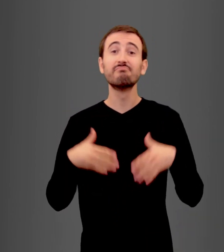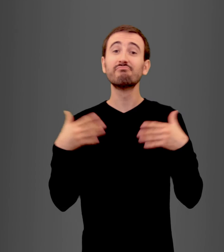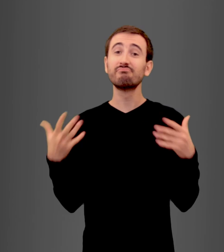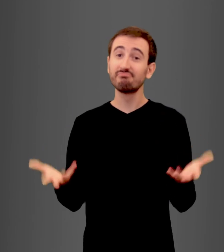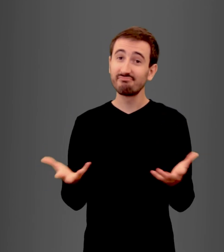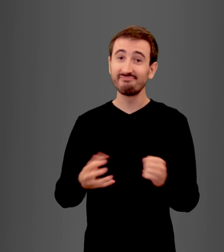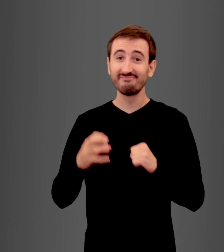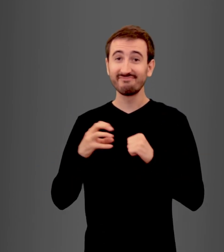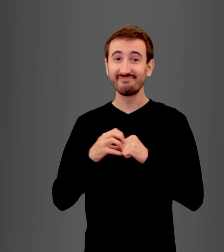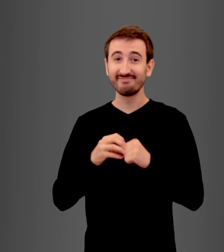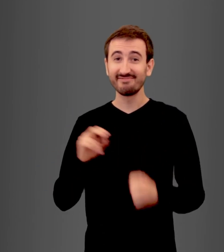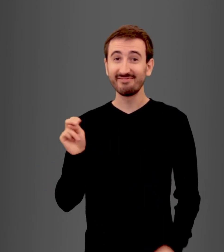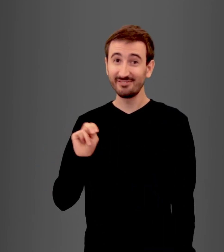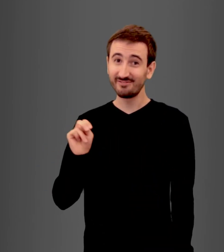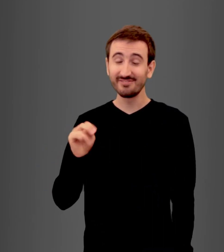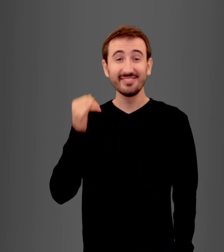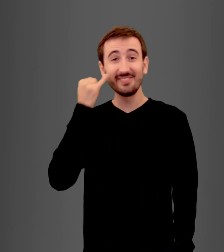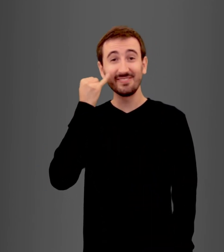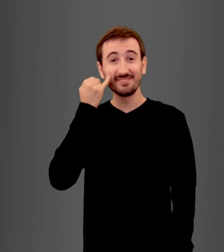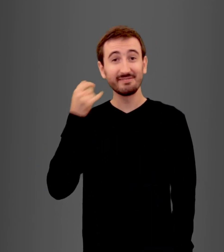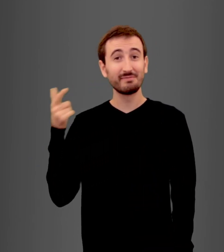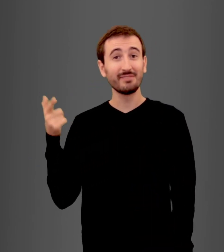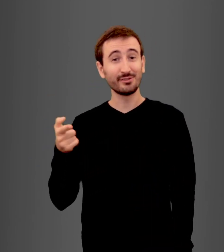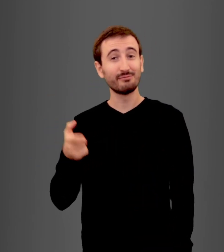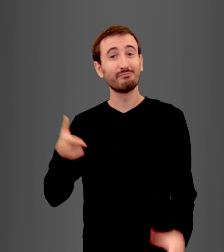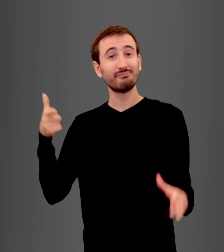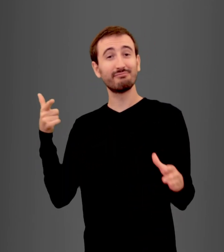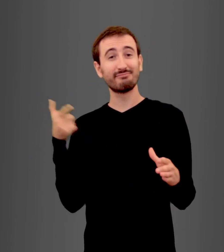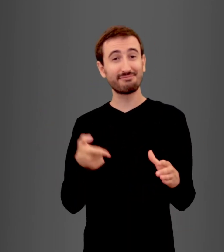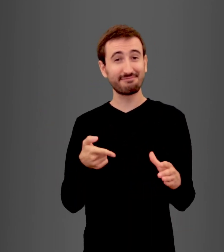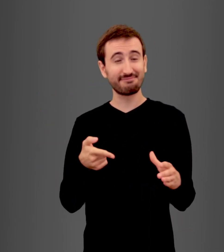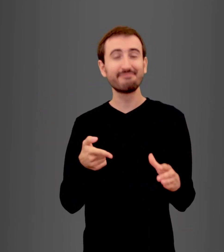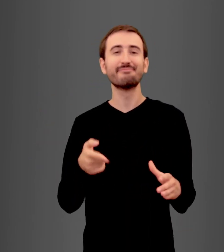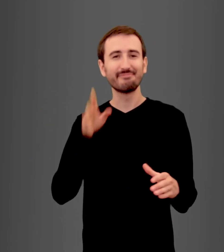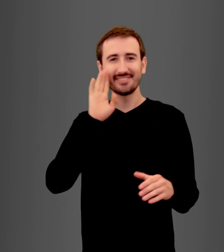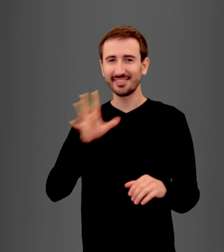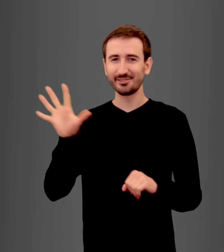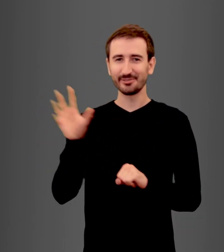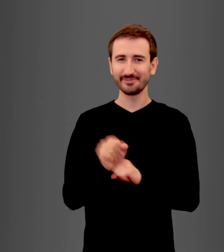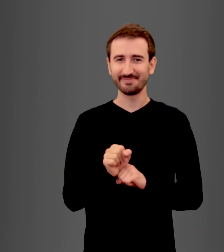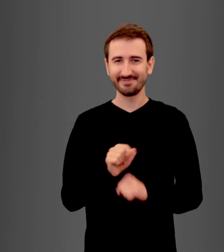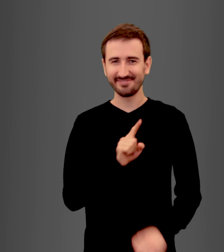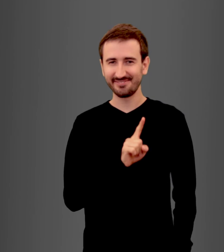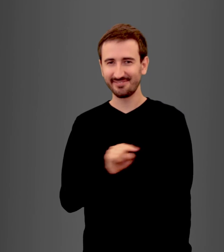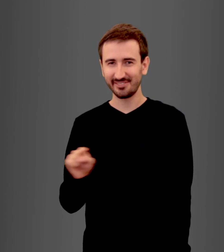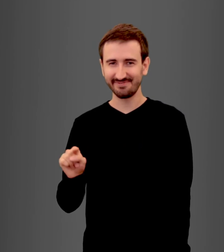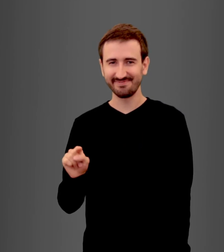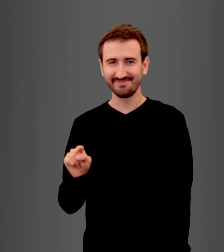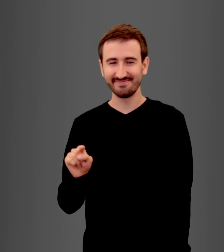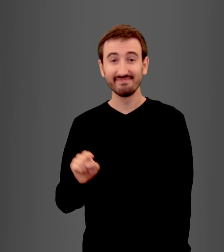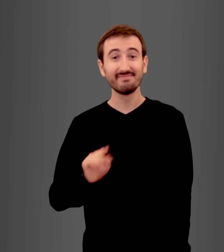So, when we shine a laser on a nitrogen-vacancy center, the center will absorb photons.